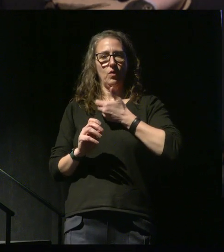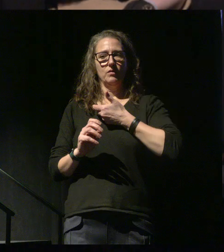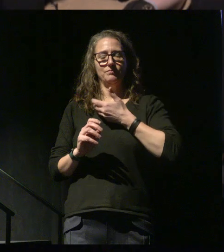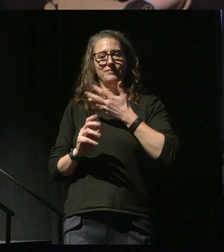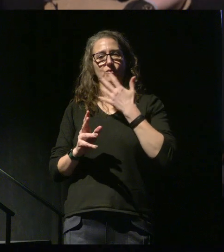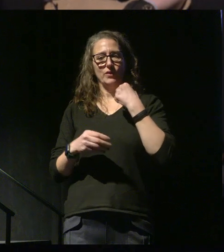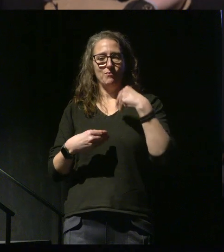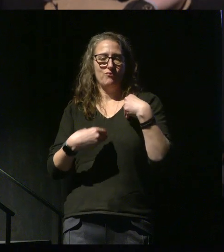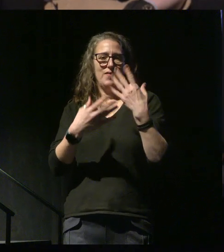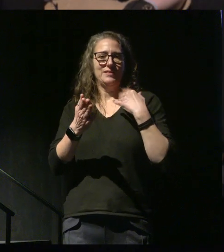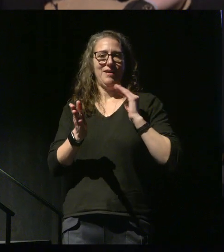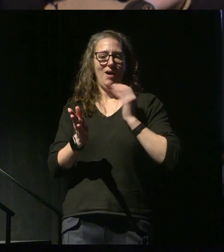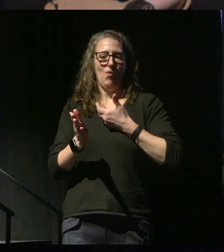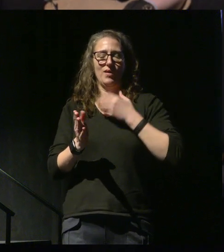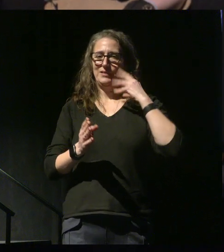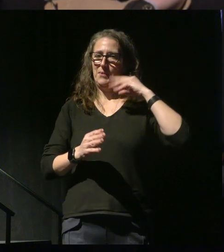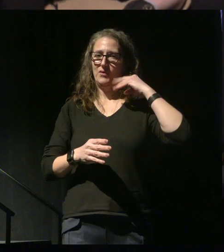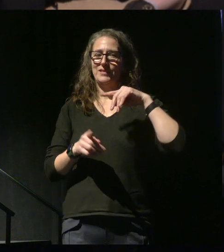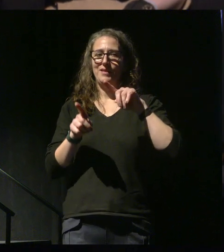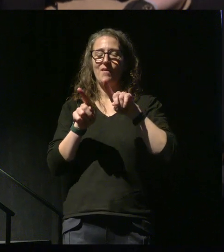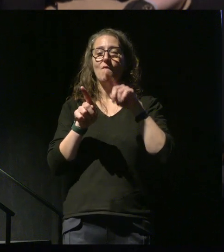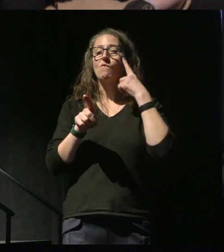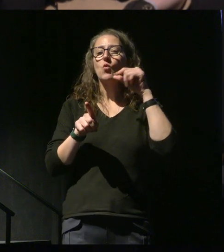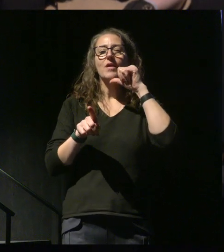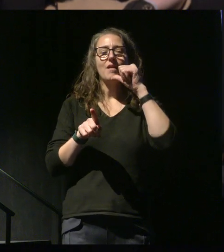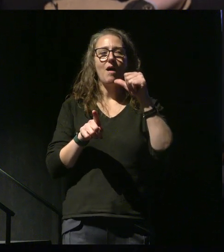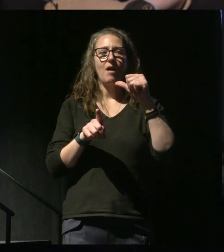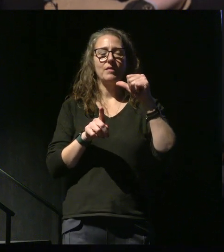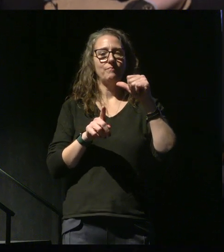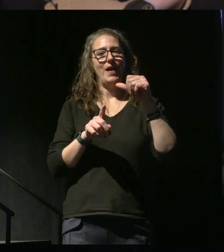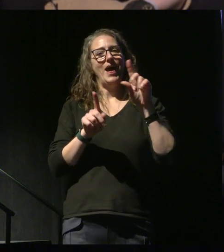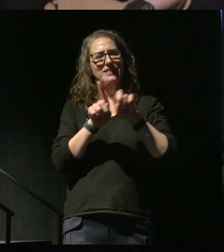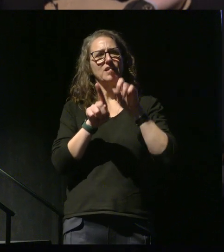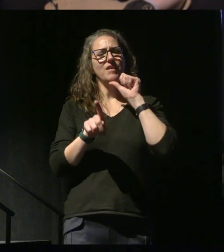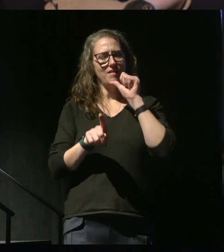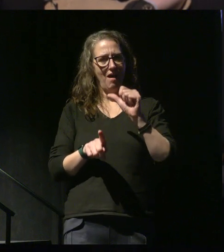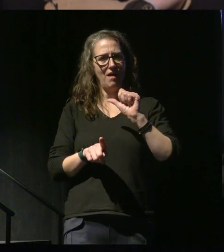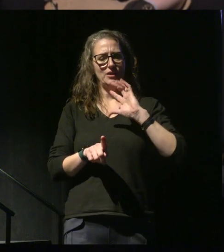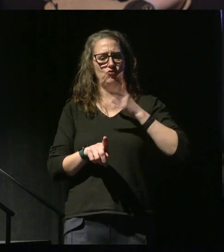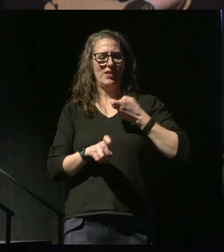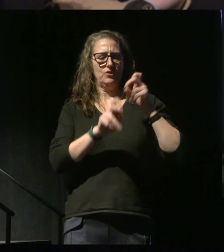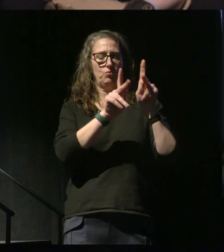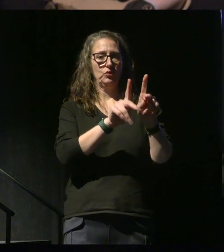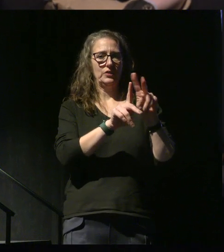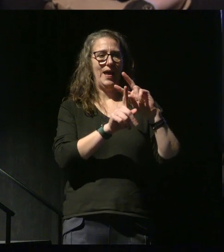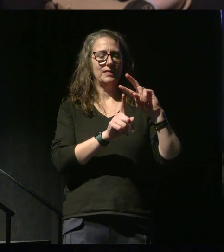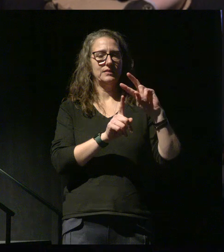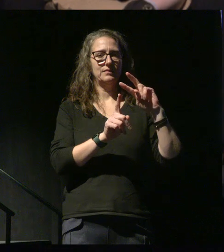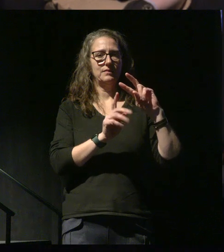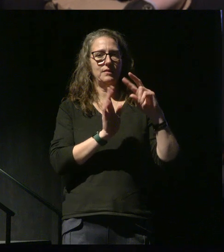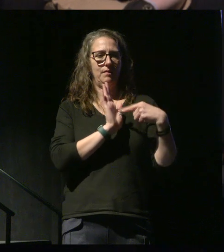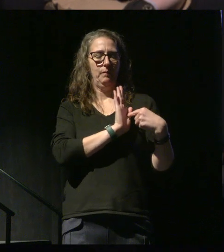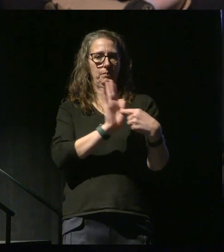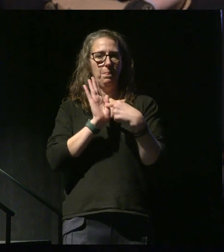because I felt like so many previous memoirs were framed around explaining what it is to be trans to cis people.